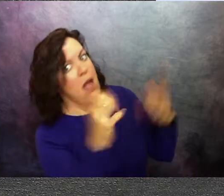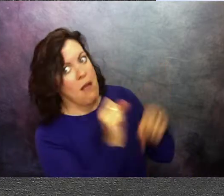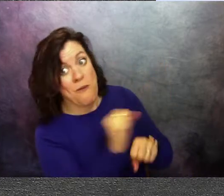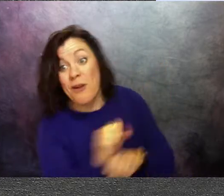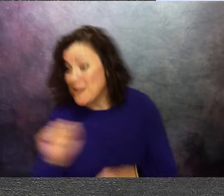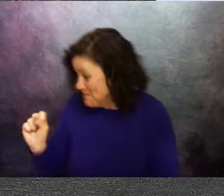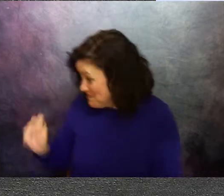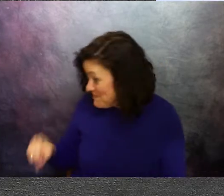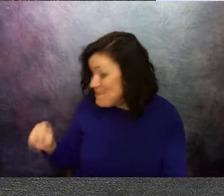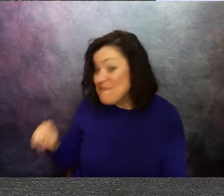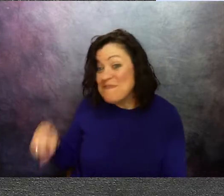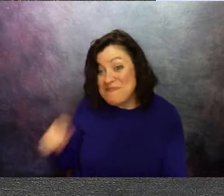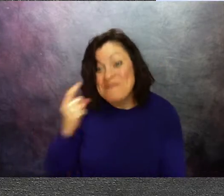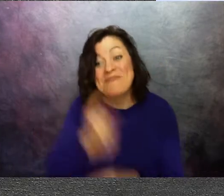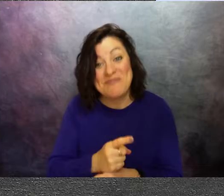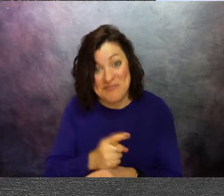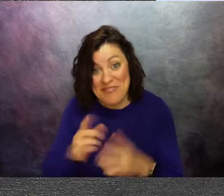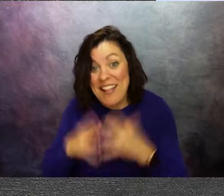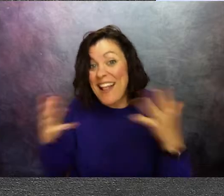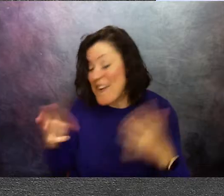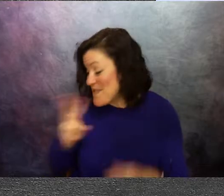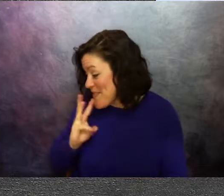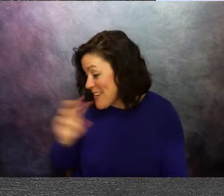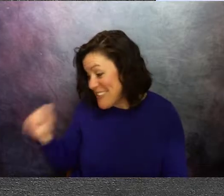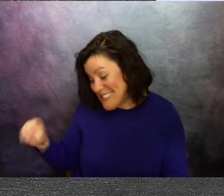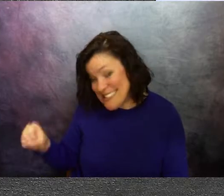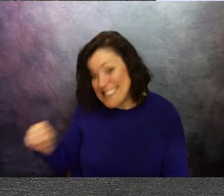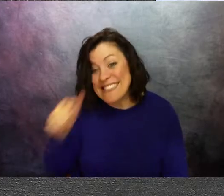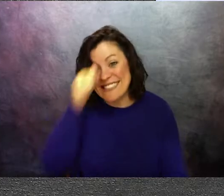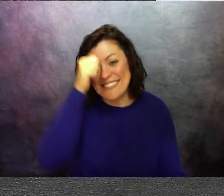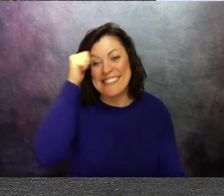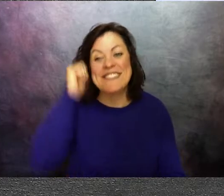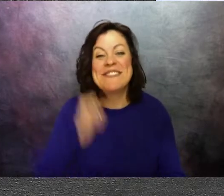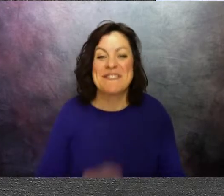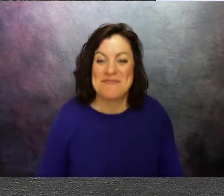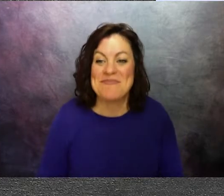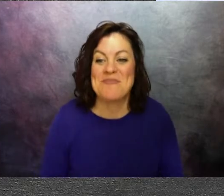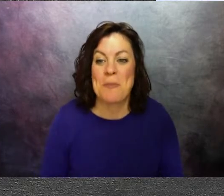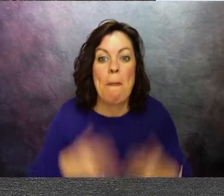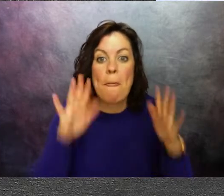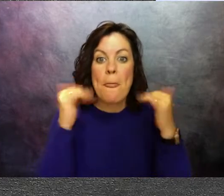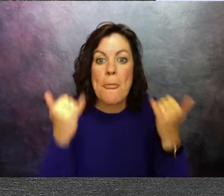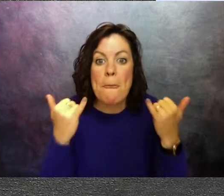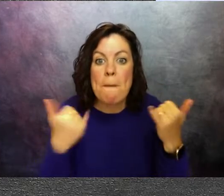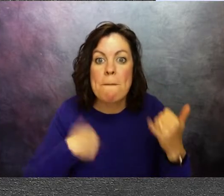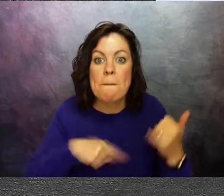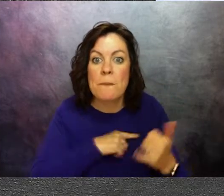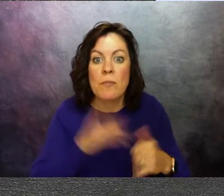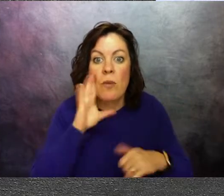Yeah. It is a lot of water. Isn't it? It is. So we're going to be learning about the earth,